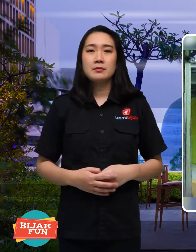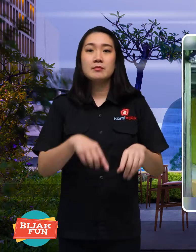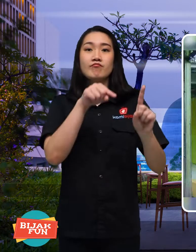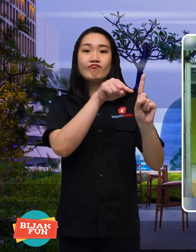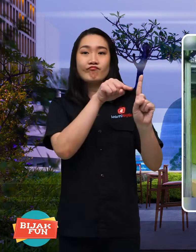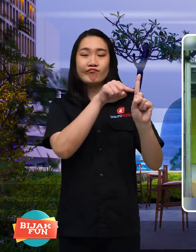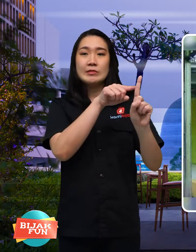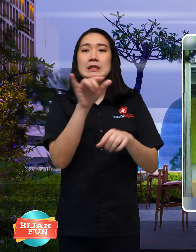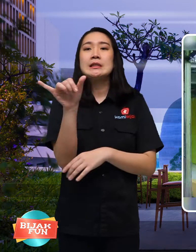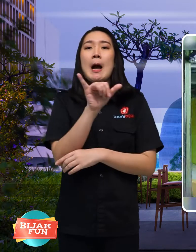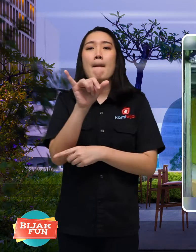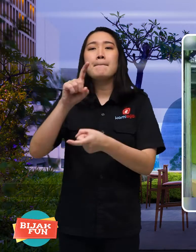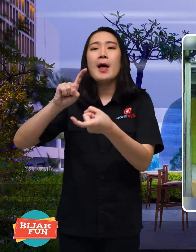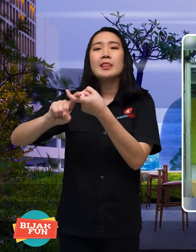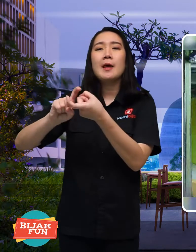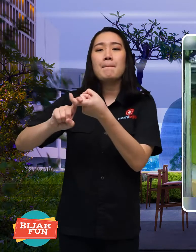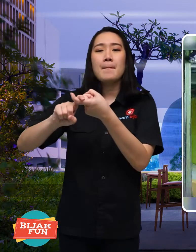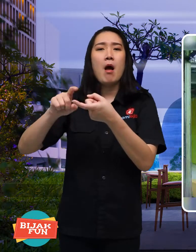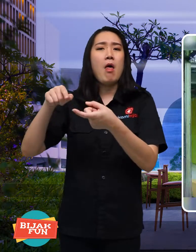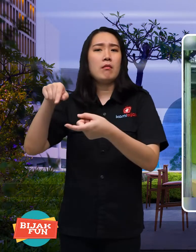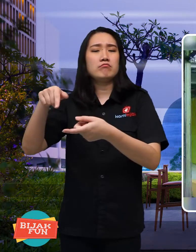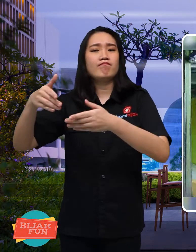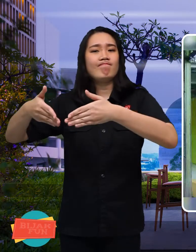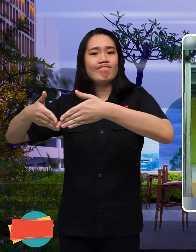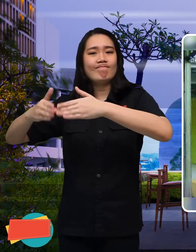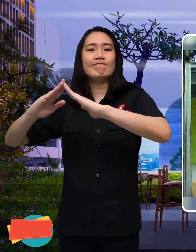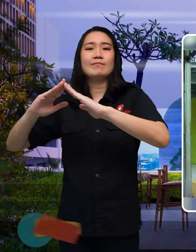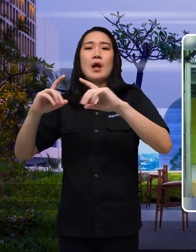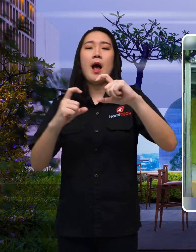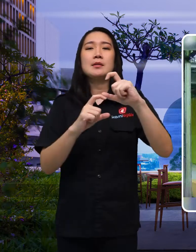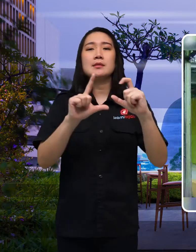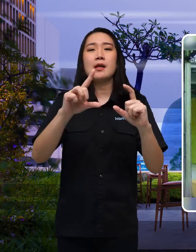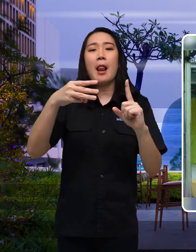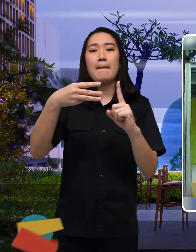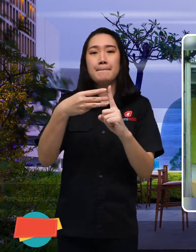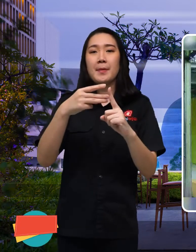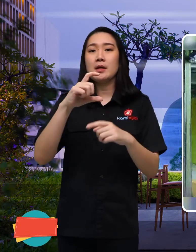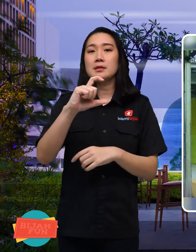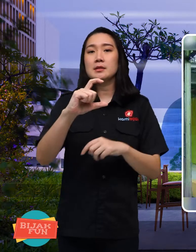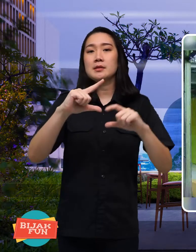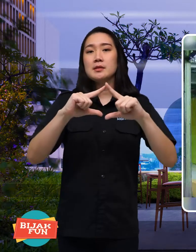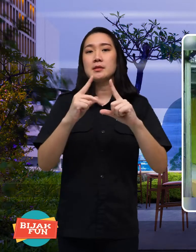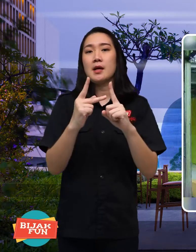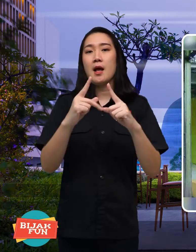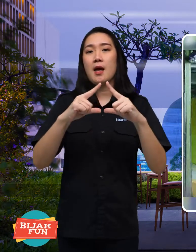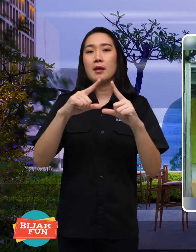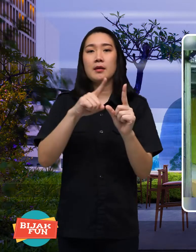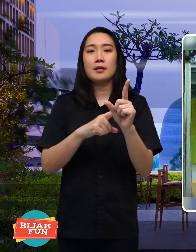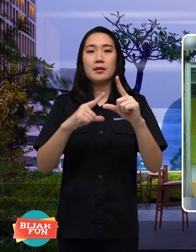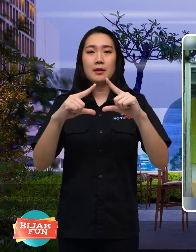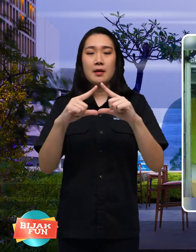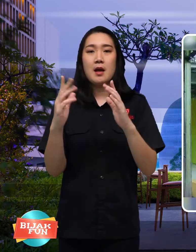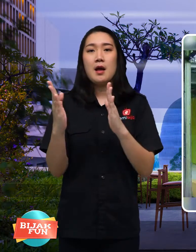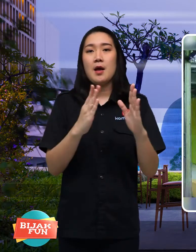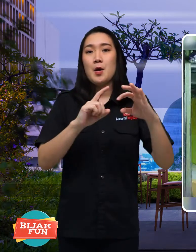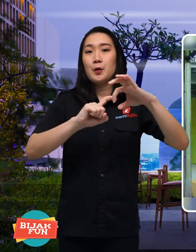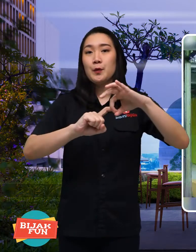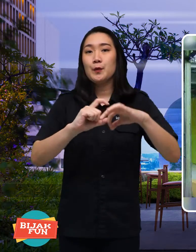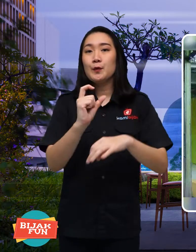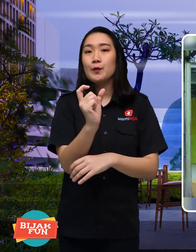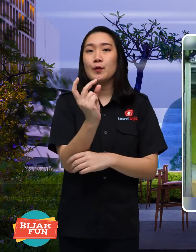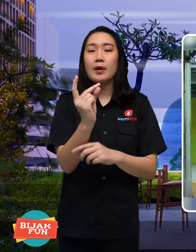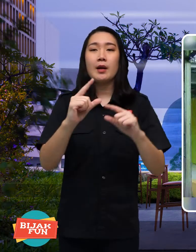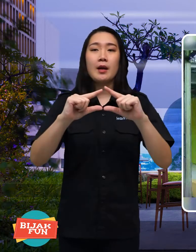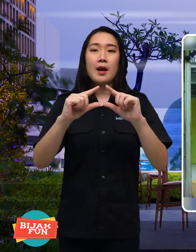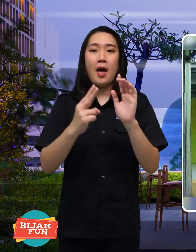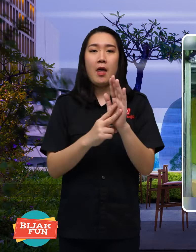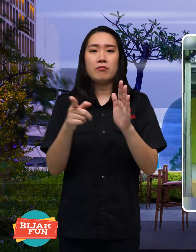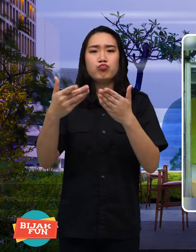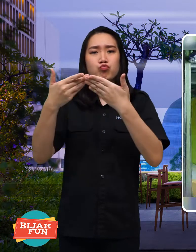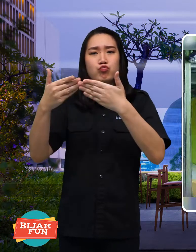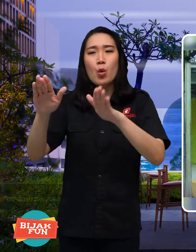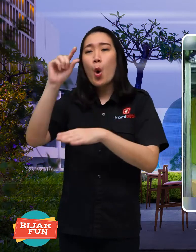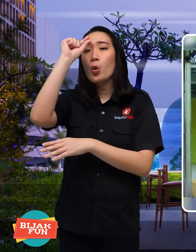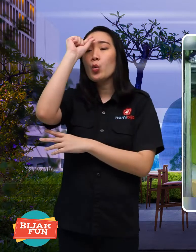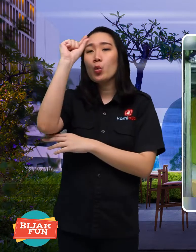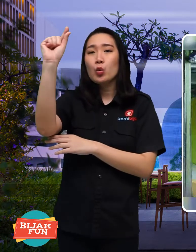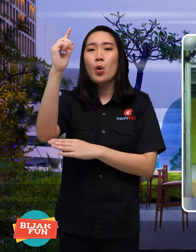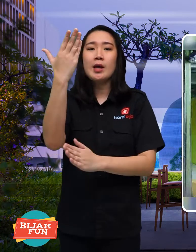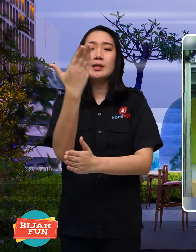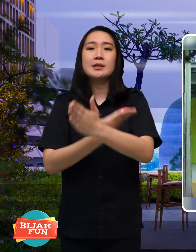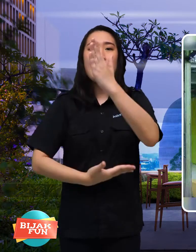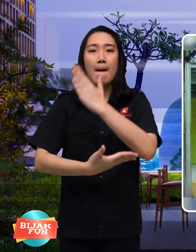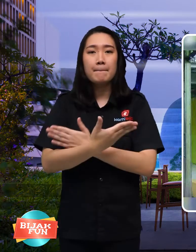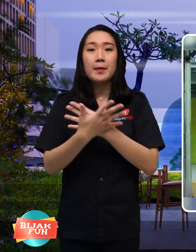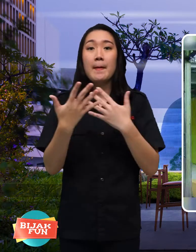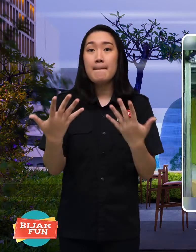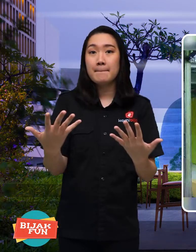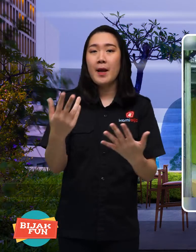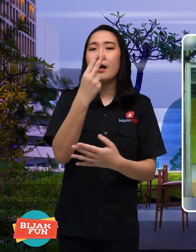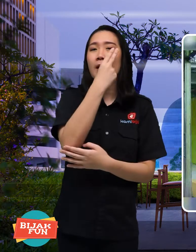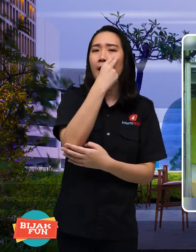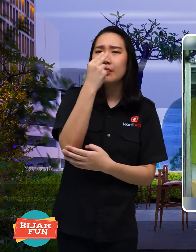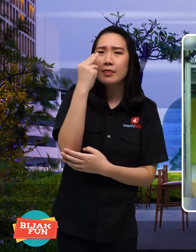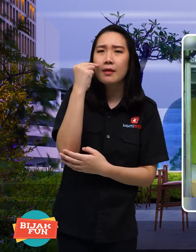Firman and his friends founded the Cahaya SLB An open Quran for the Blind,